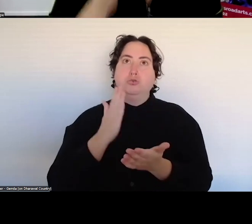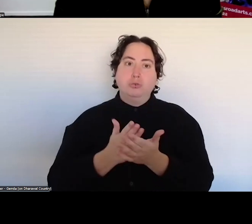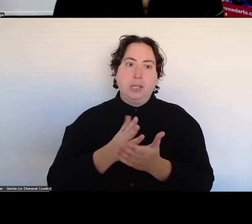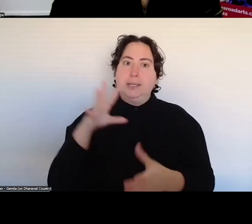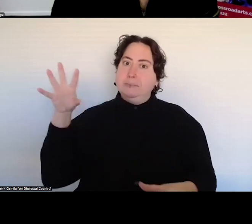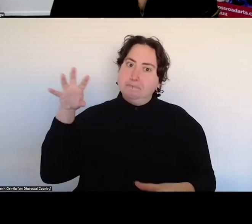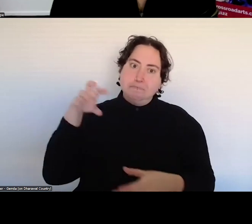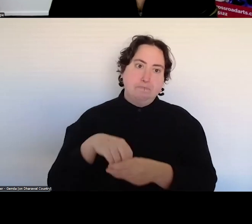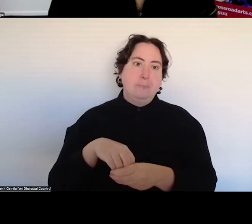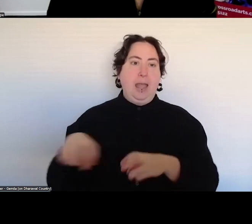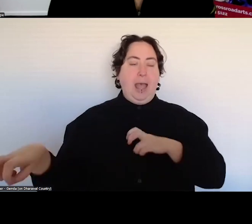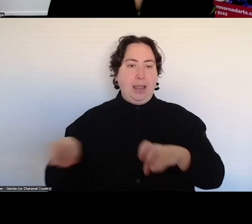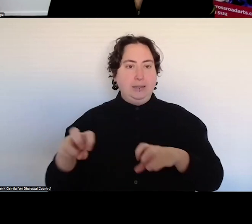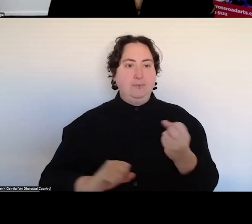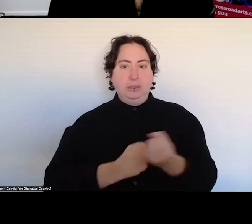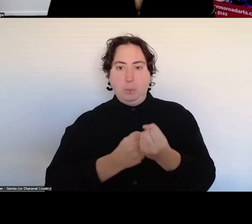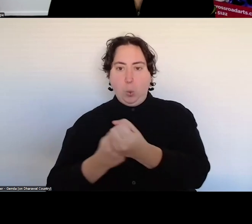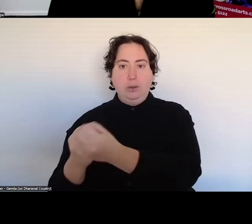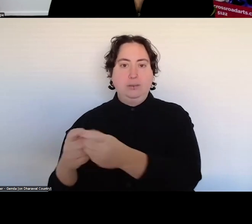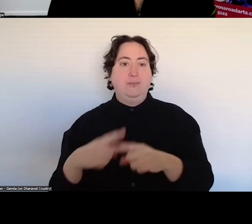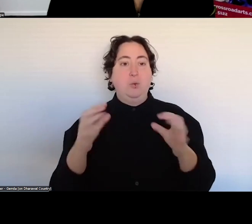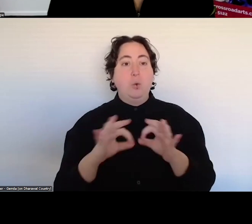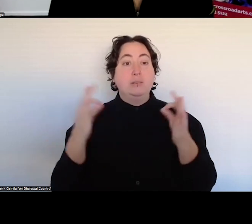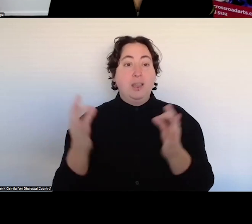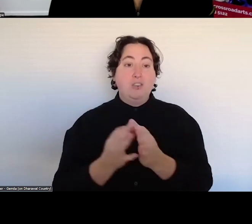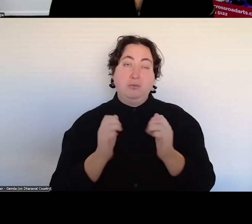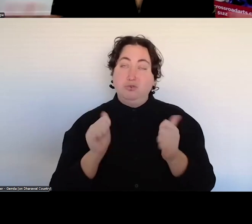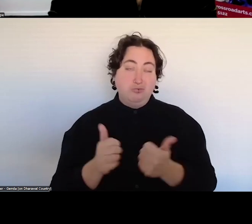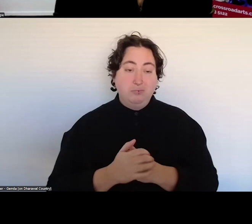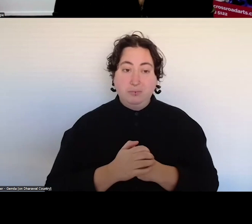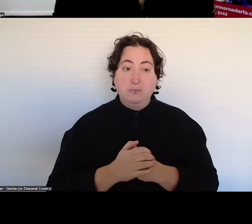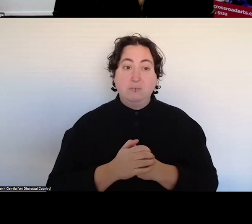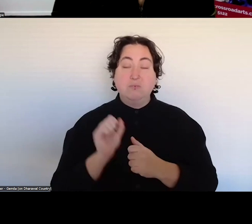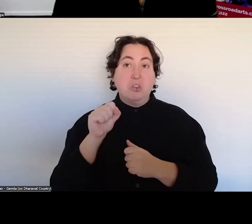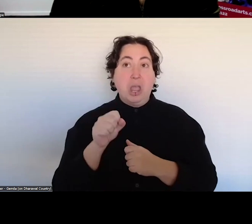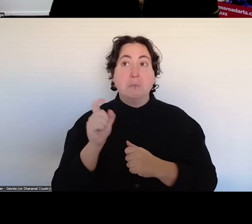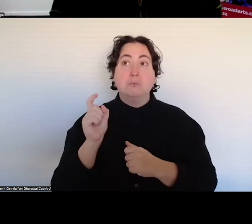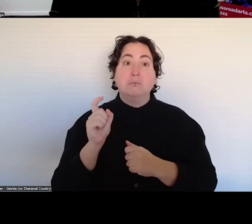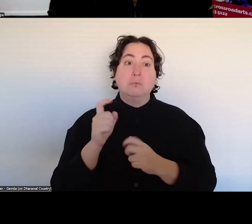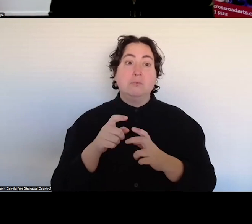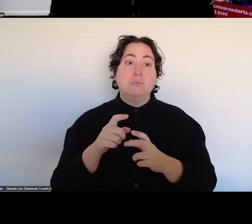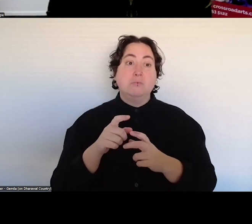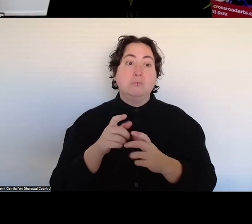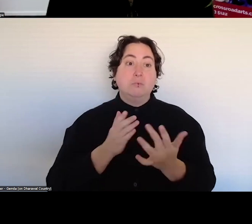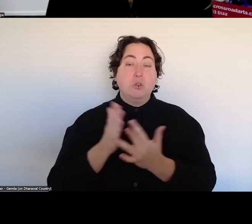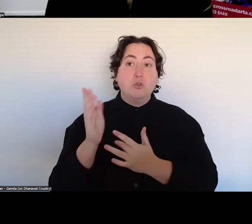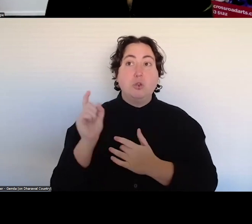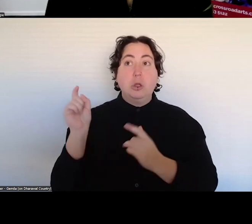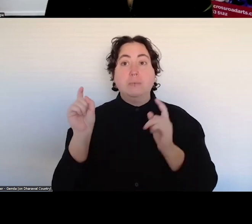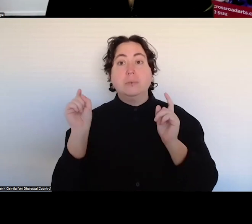really supportive which is great. So through literally attending those coffees in the morning,